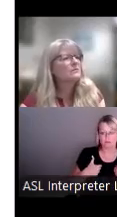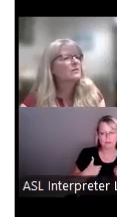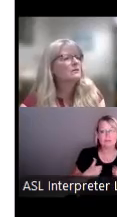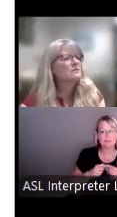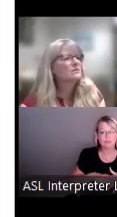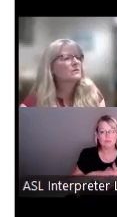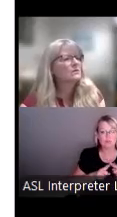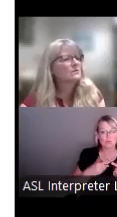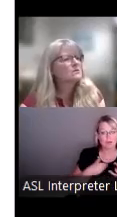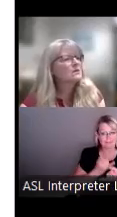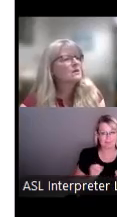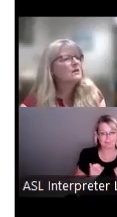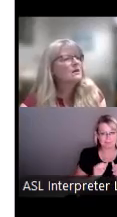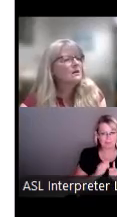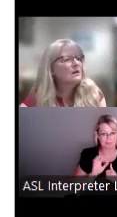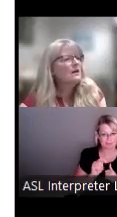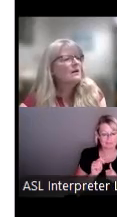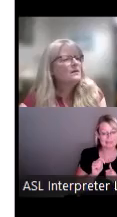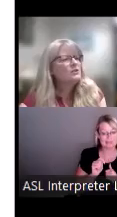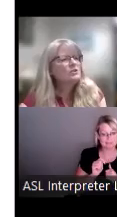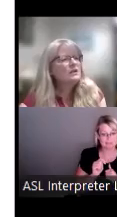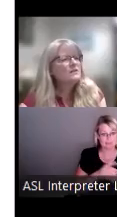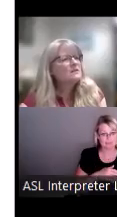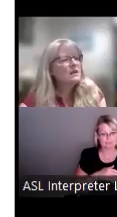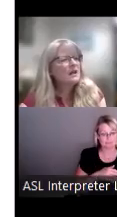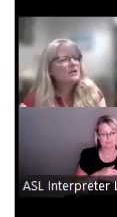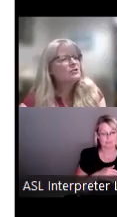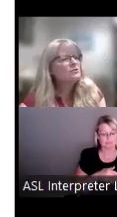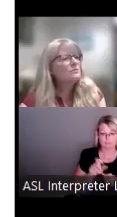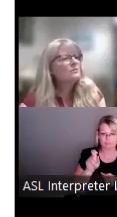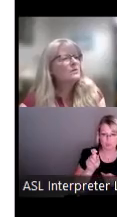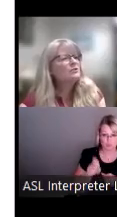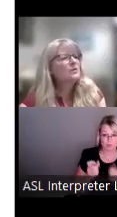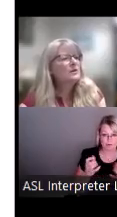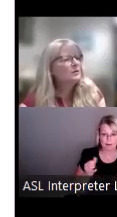independence with those. They should, at this age, enjoy